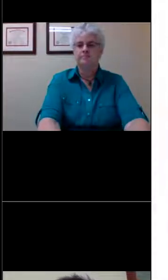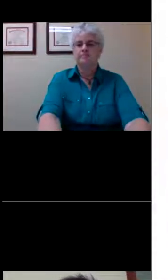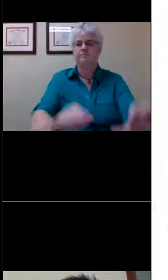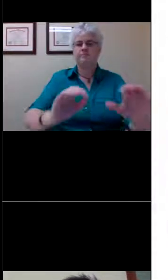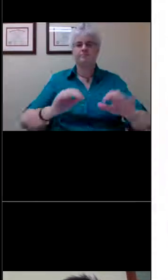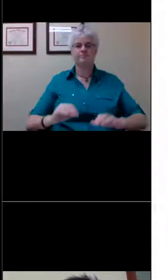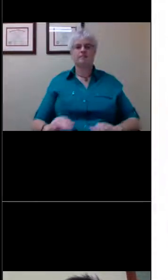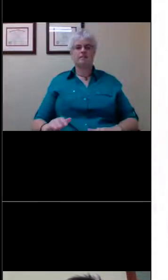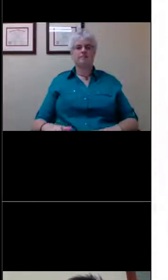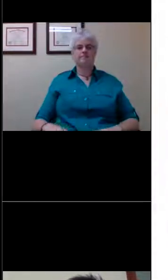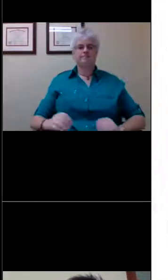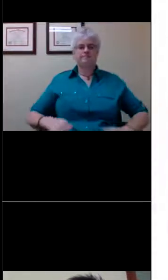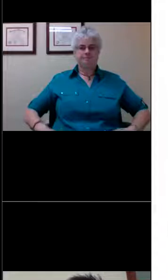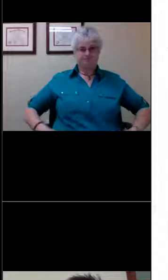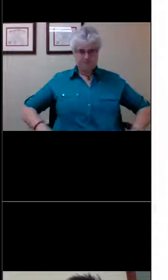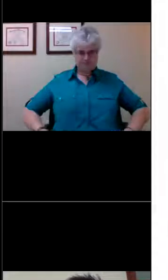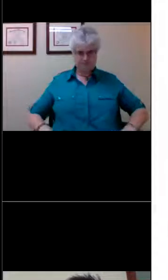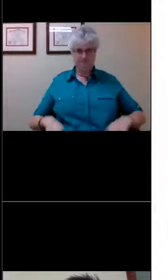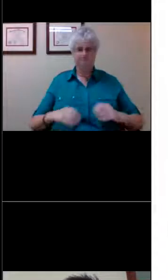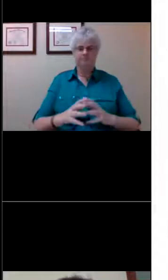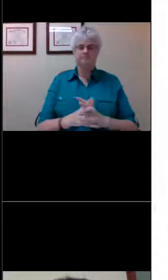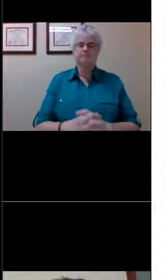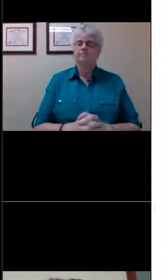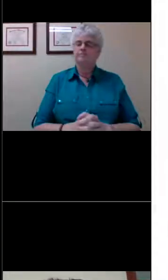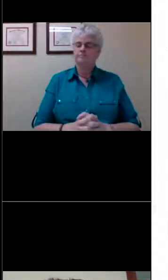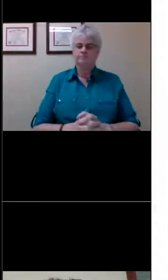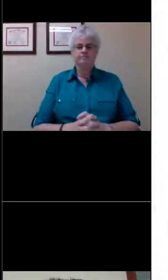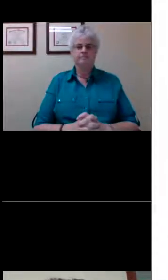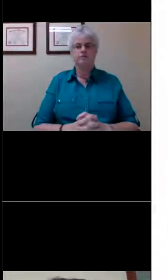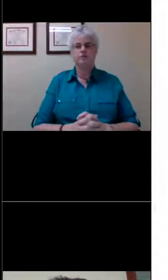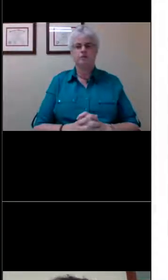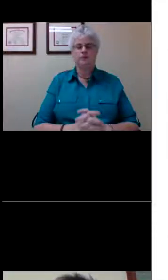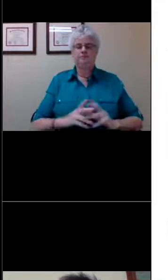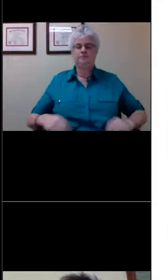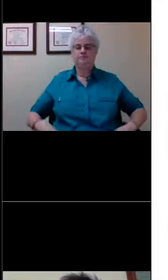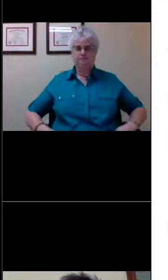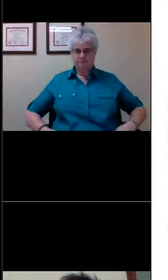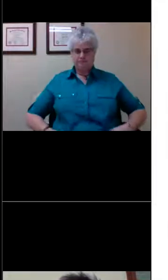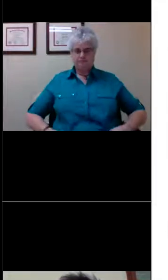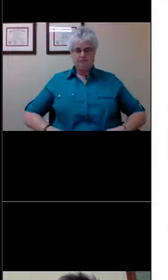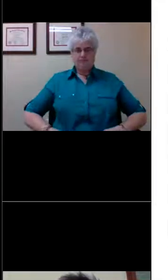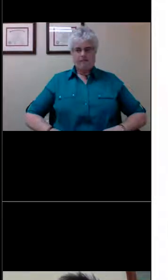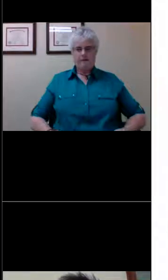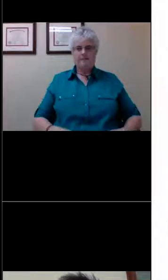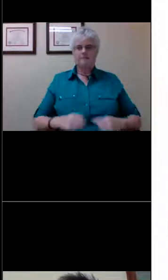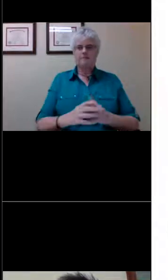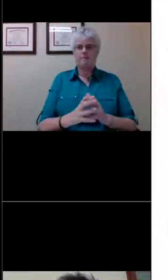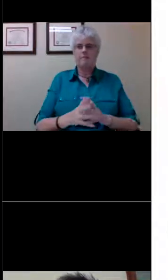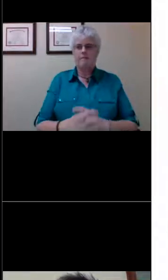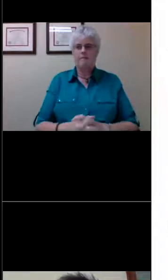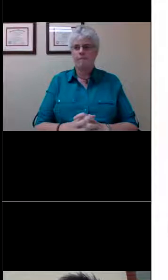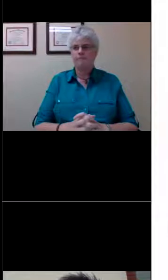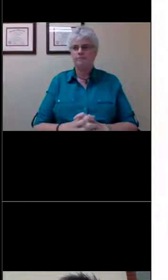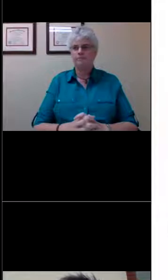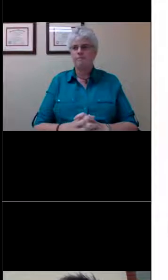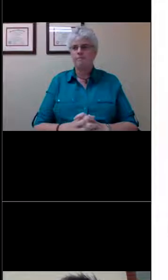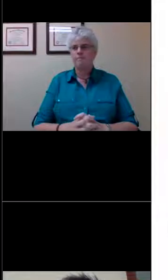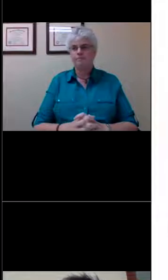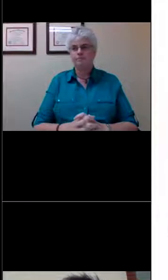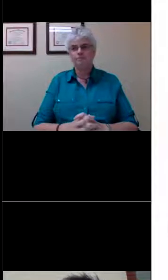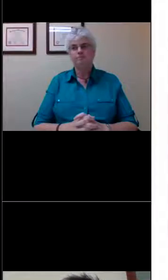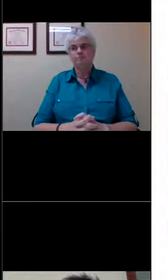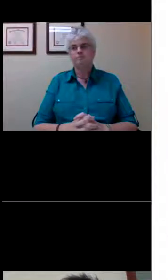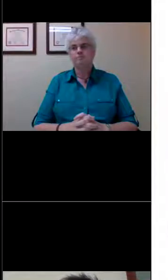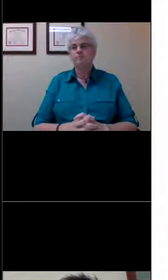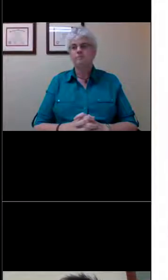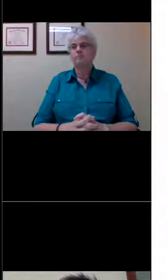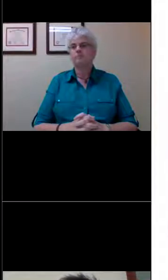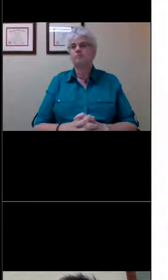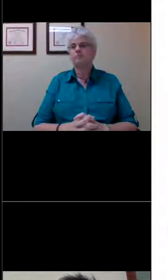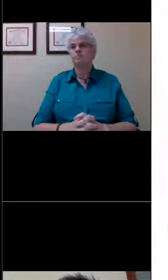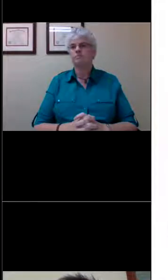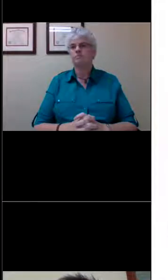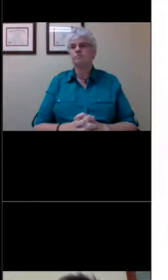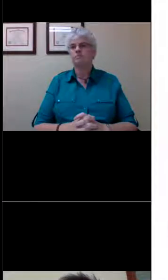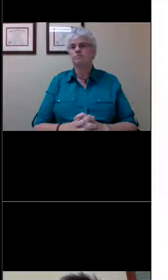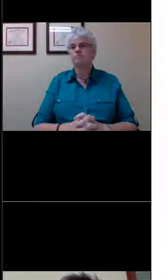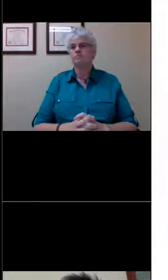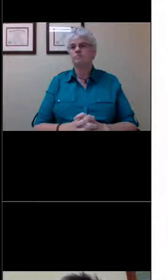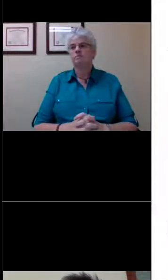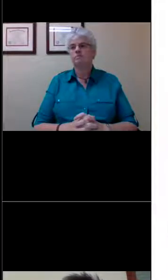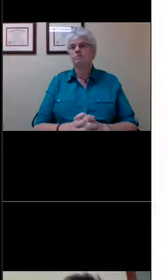minutes to get started so relax and why don't you check out the chat box? If